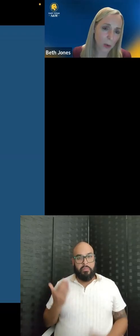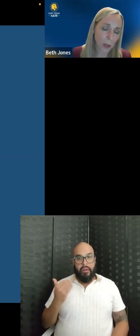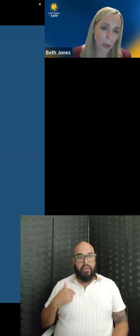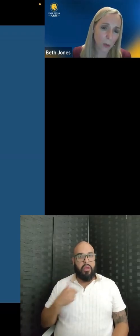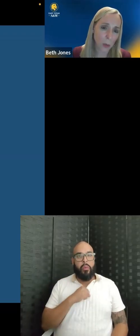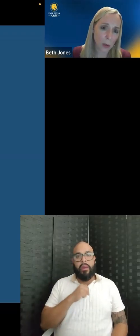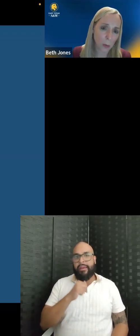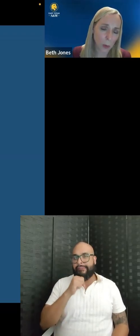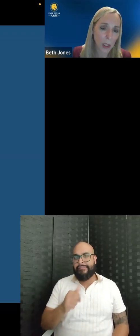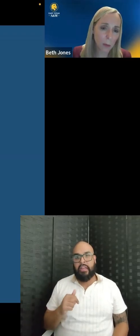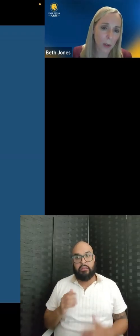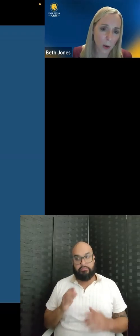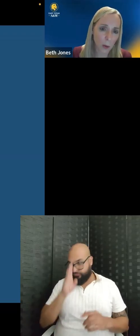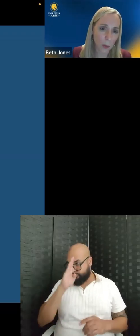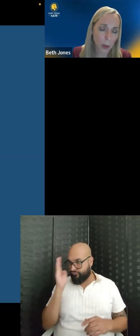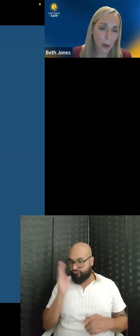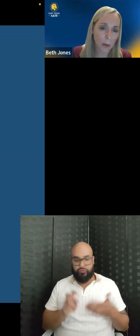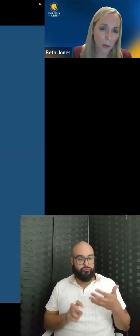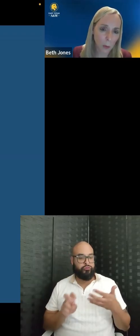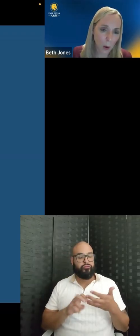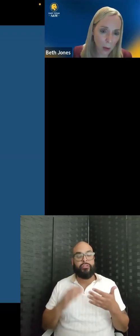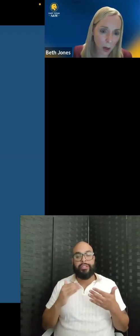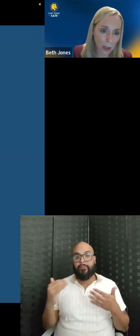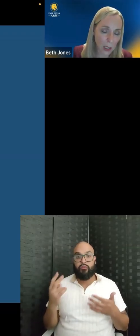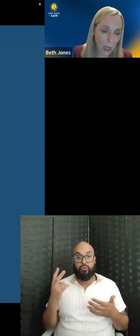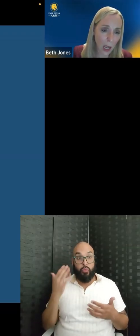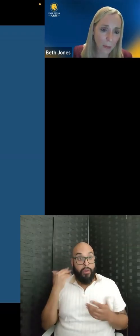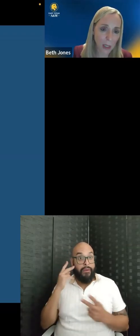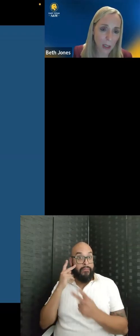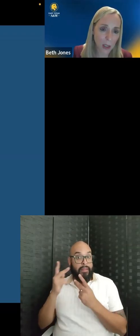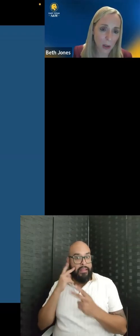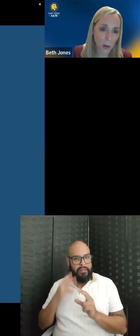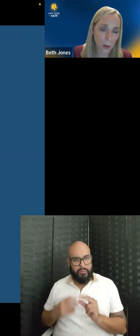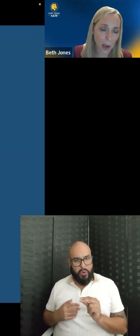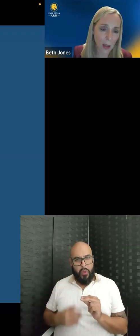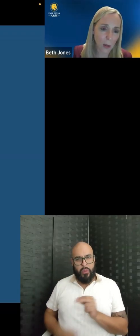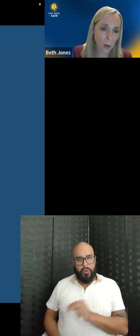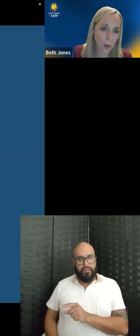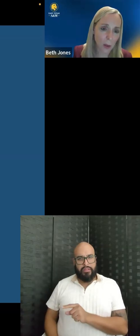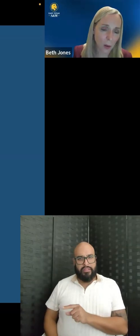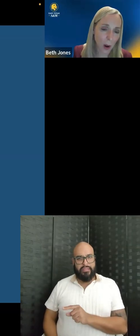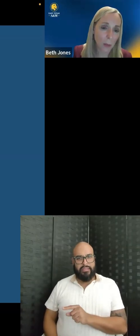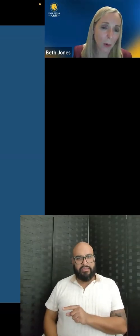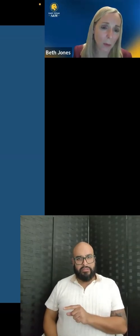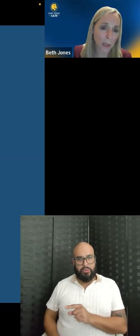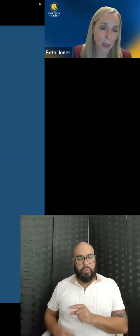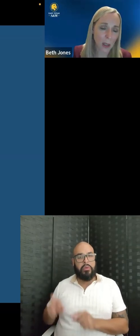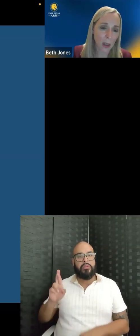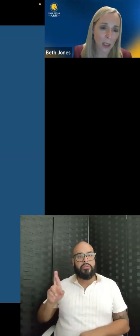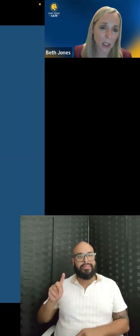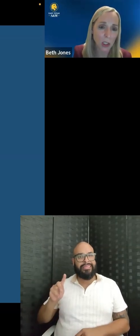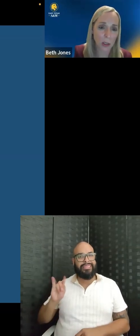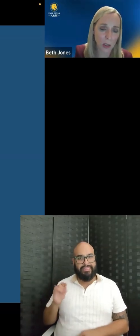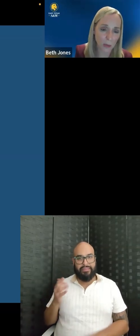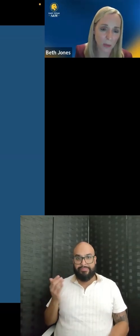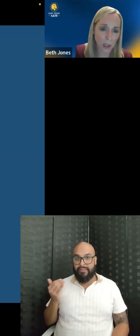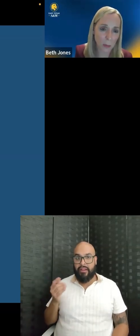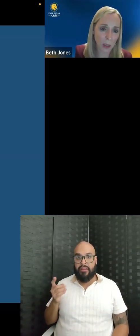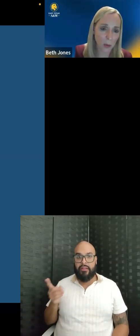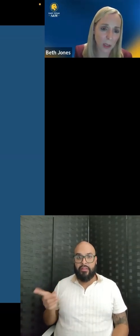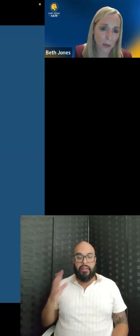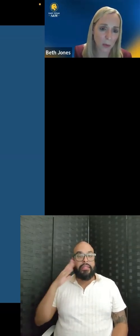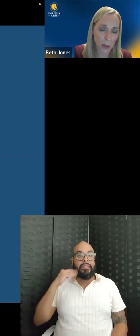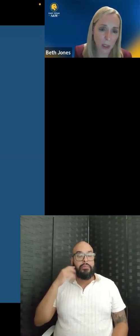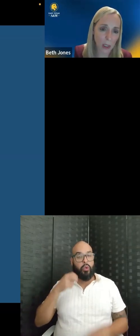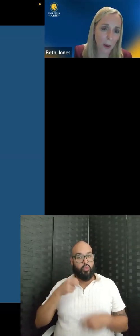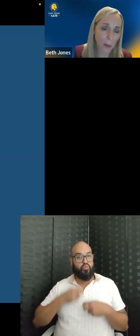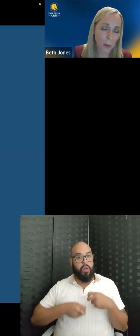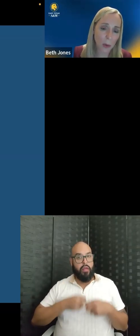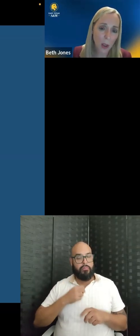We're going, we're, we're putting them on, we're putting on RTI because they're, you know, they're having problems in addition to the vision being corrected for as much as possible.